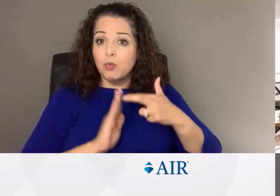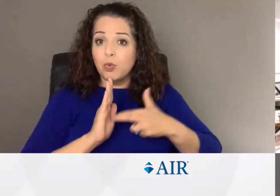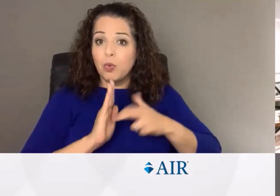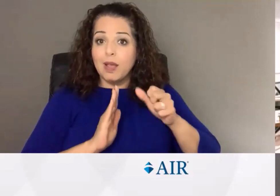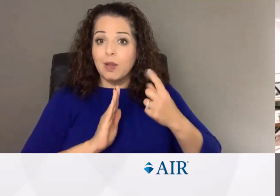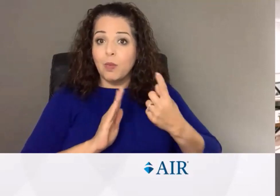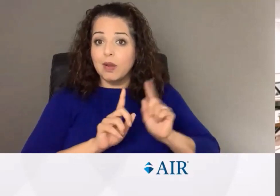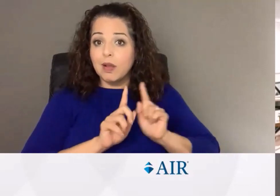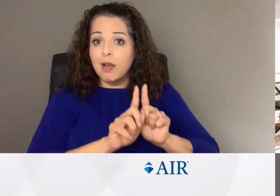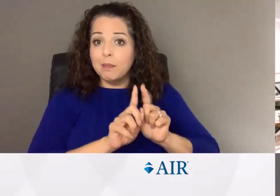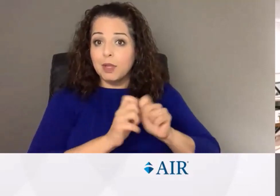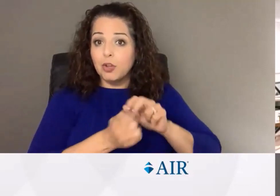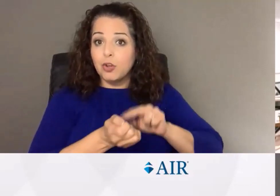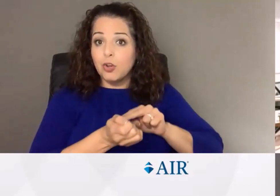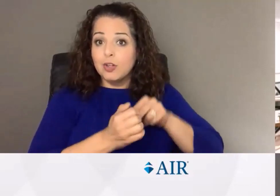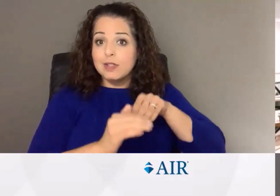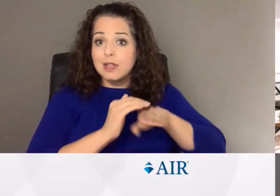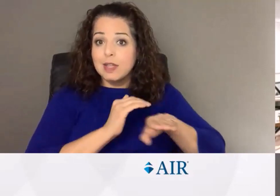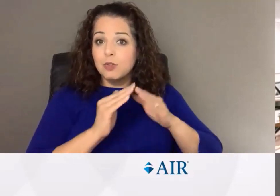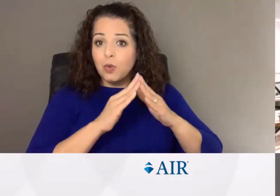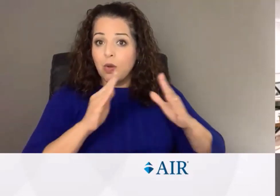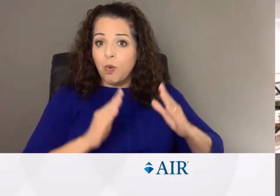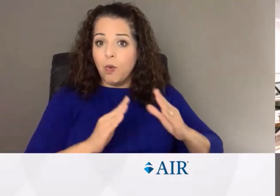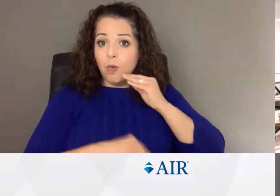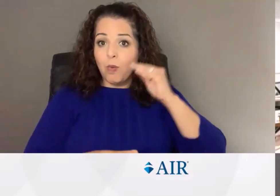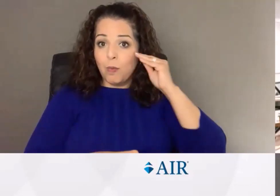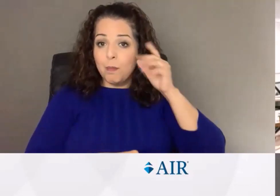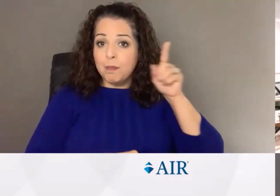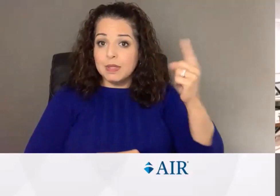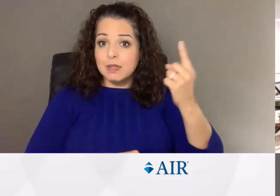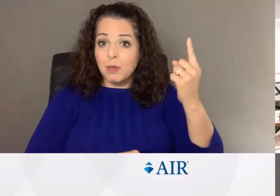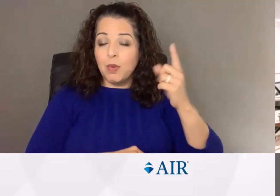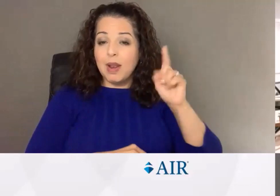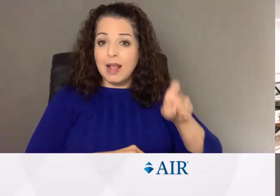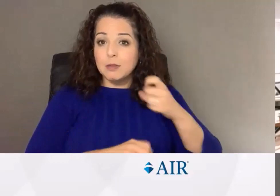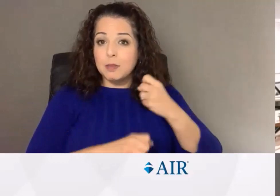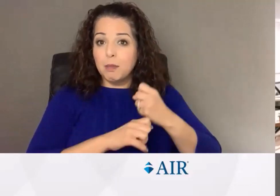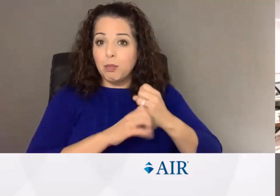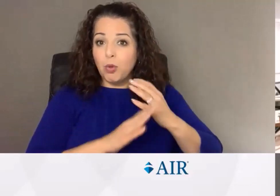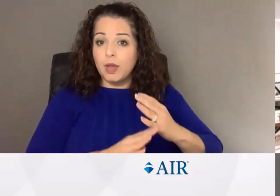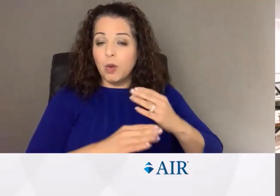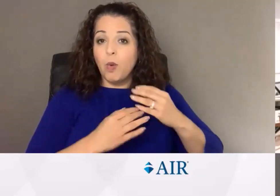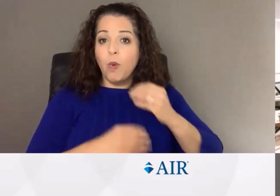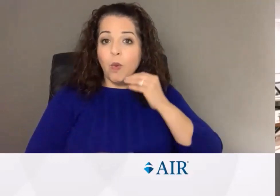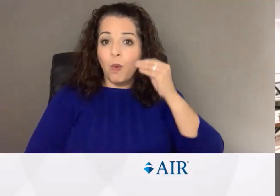into a patient's home had to be an employee of a home health agency.